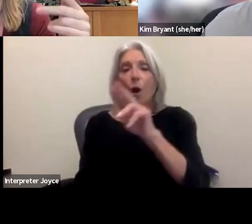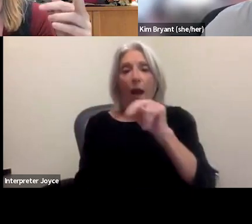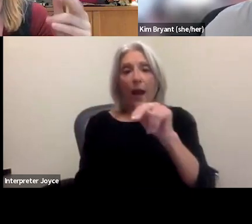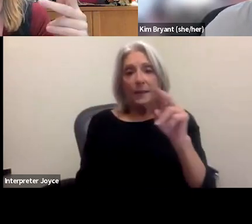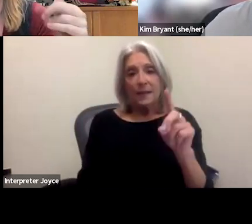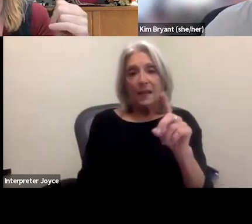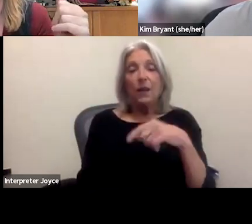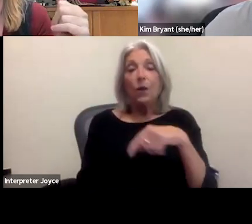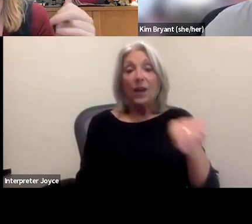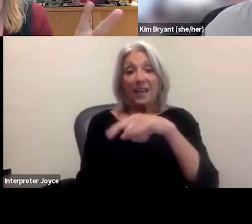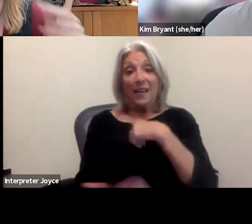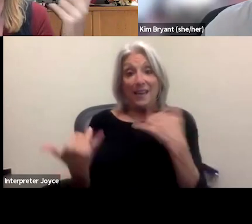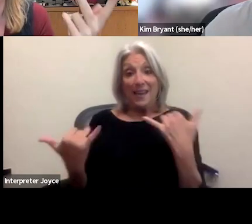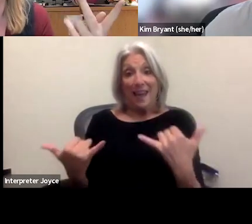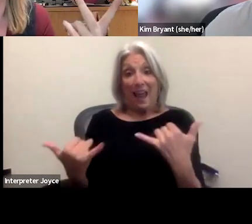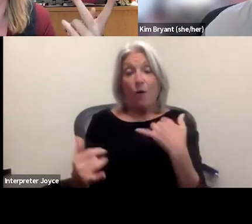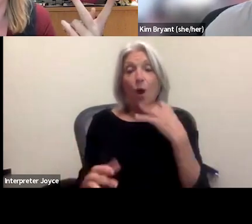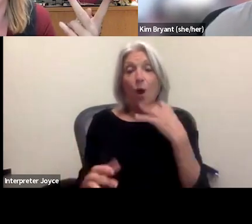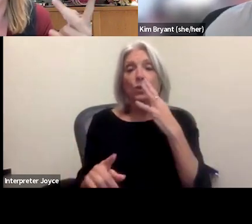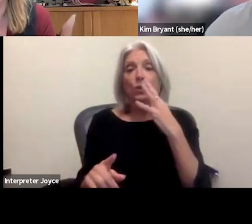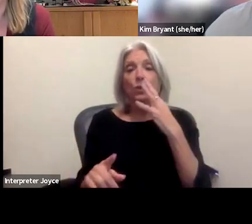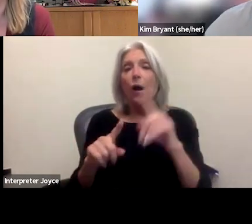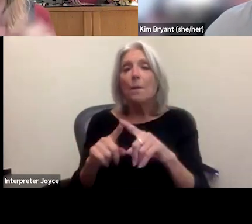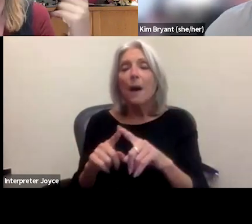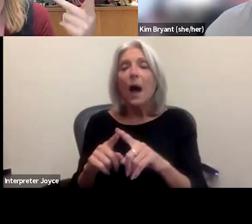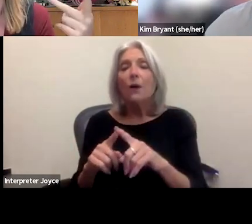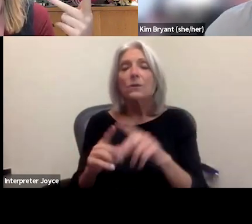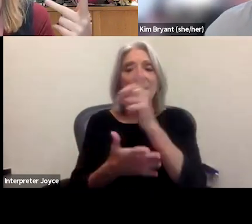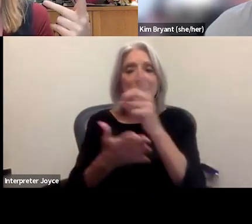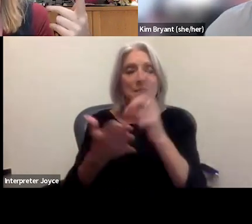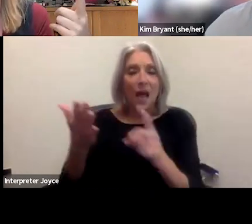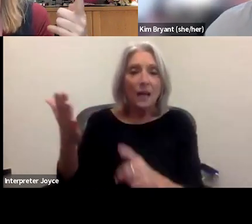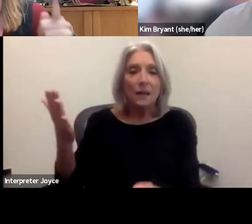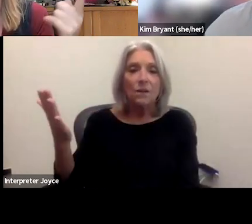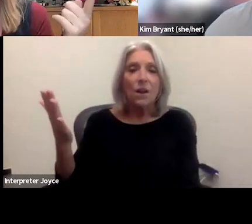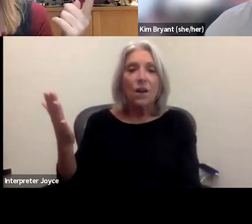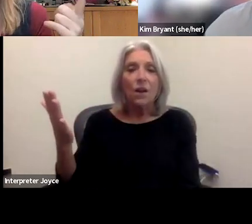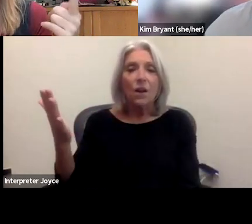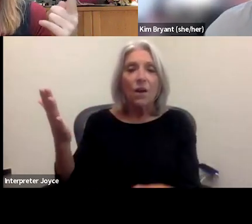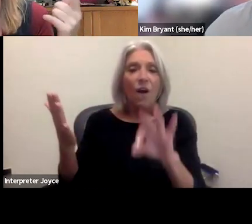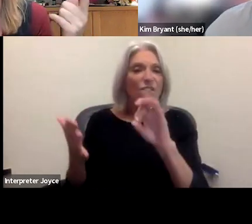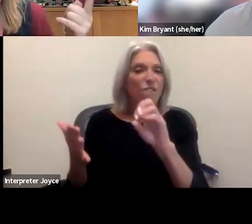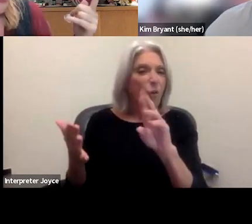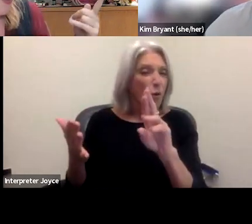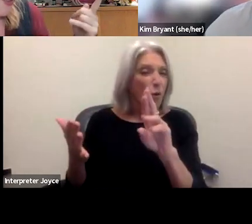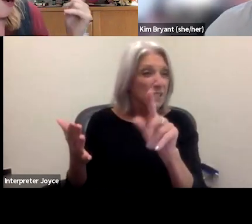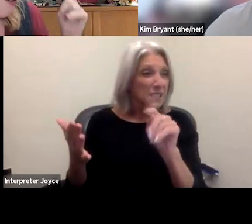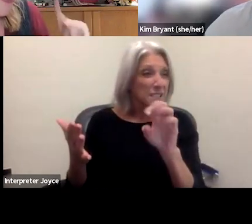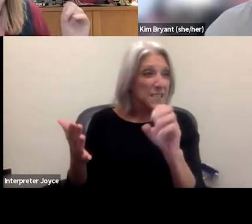And in here, I want to distinguish between designing for disability. There's a long history here, including the Universal Design Movement.